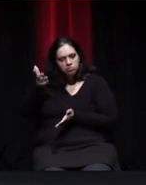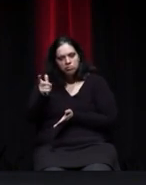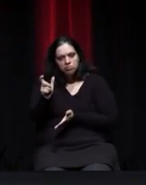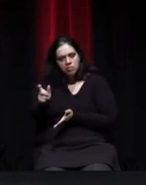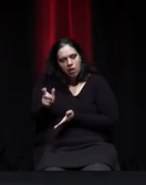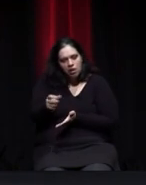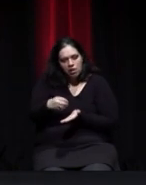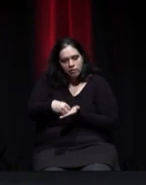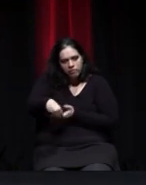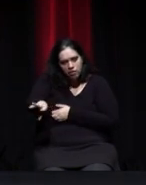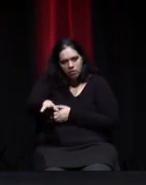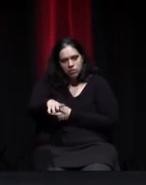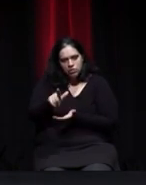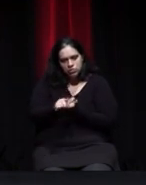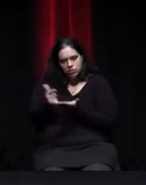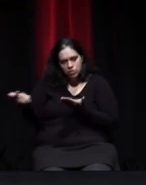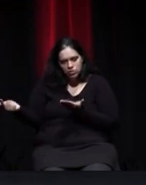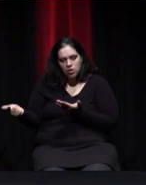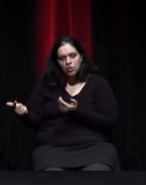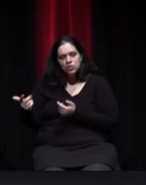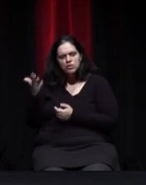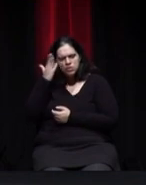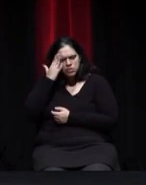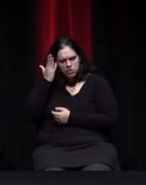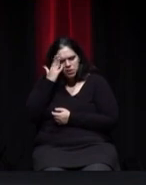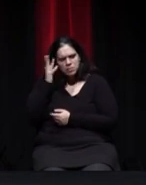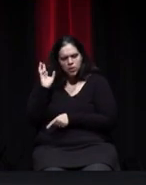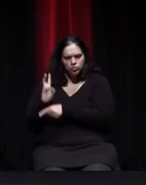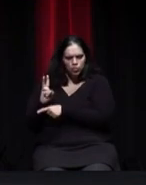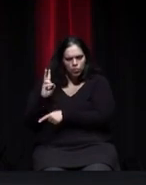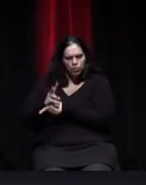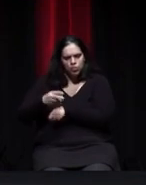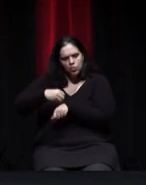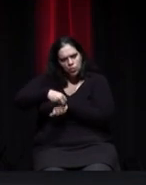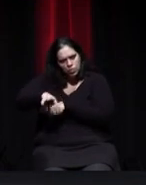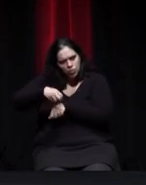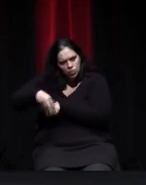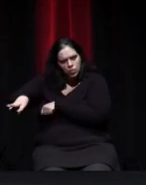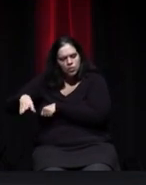I understand watching over the word, the speech